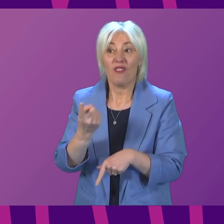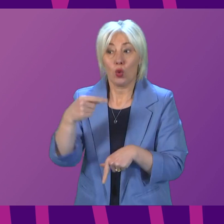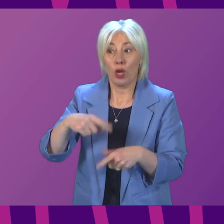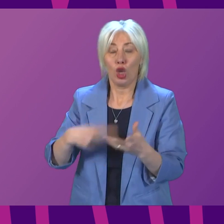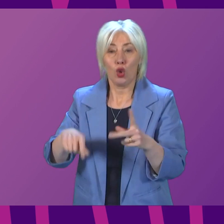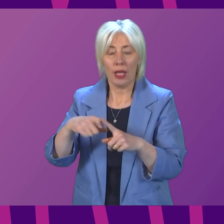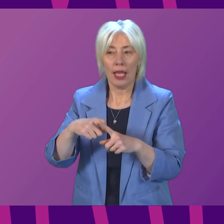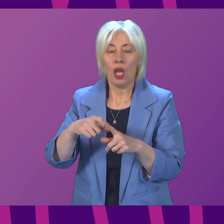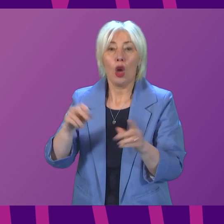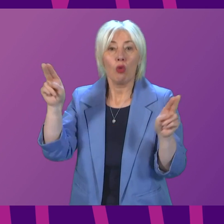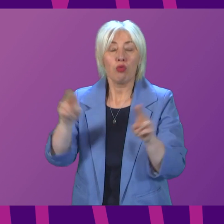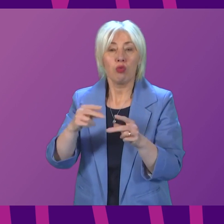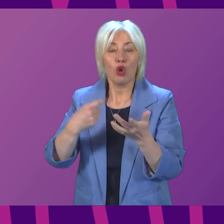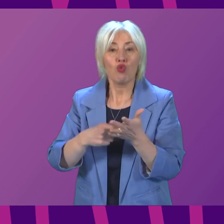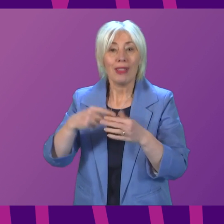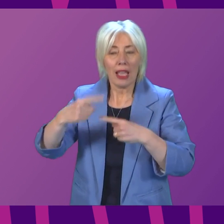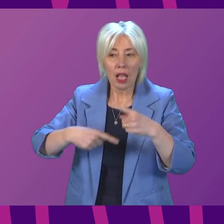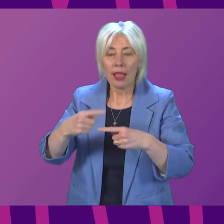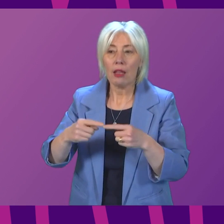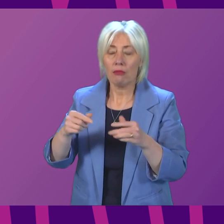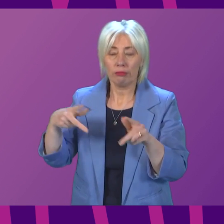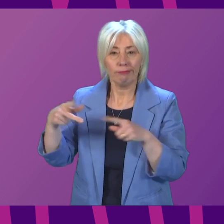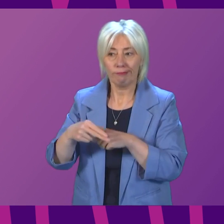cut litter by a third and help to meet Scotland’s climate targets.